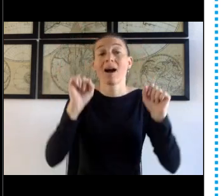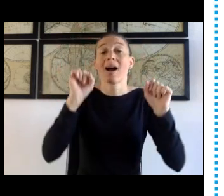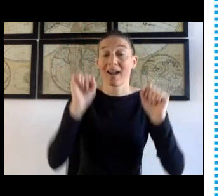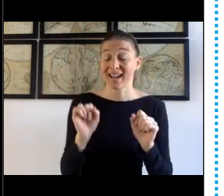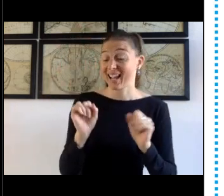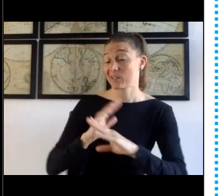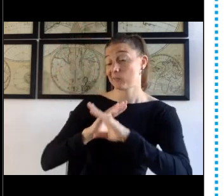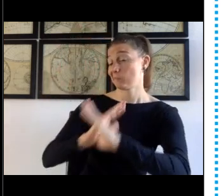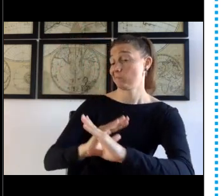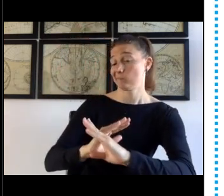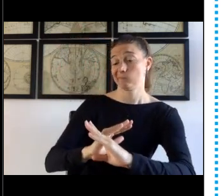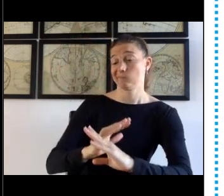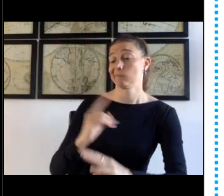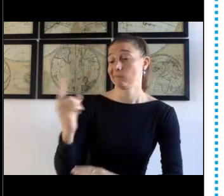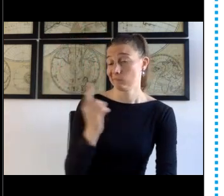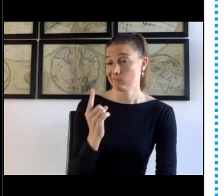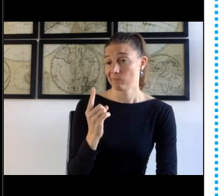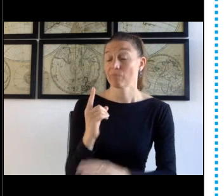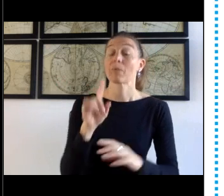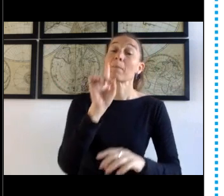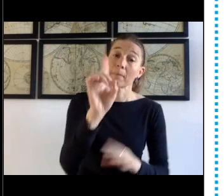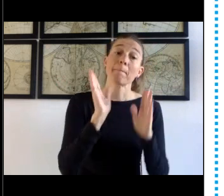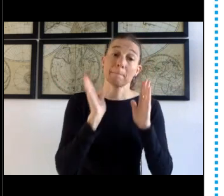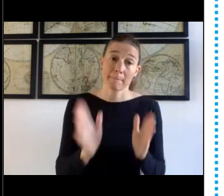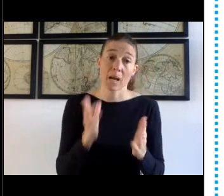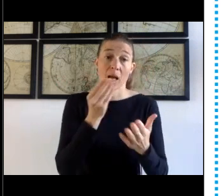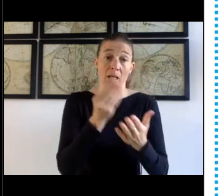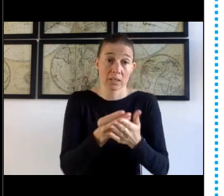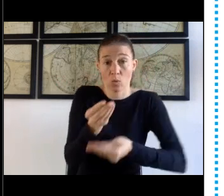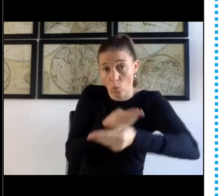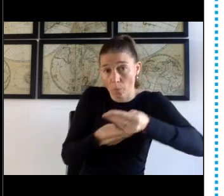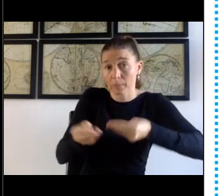in which case they have to compensate them but the important thing here is